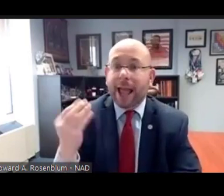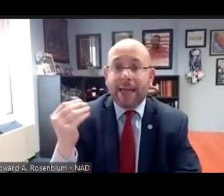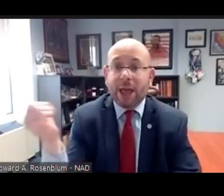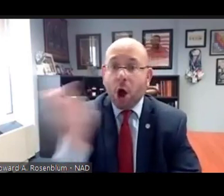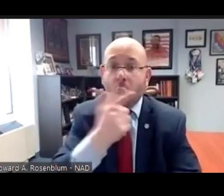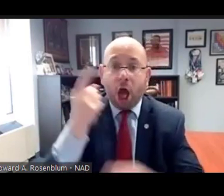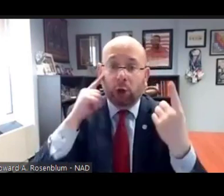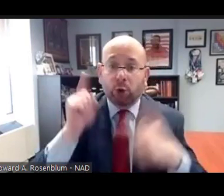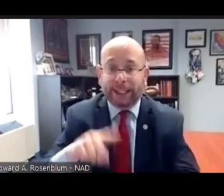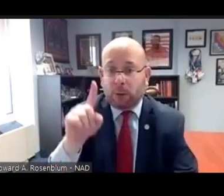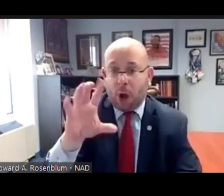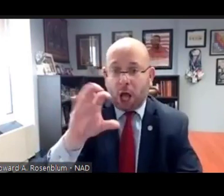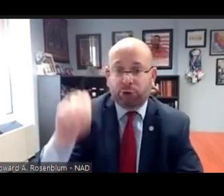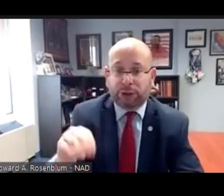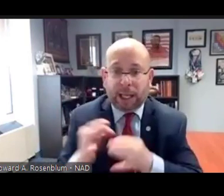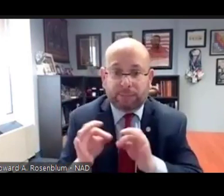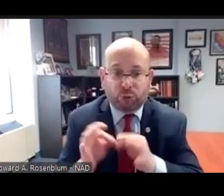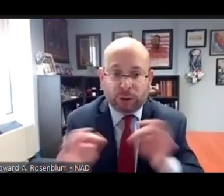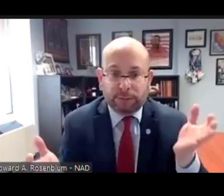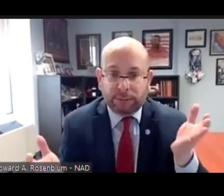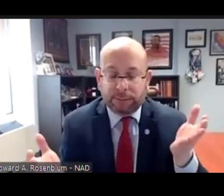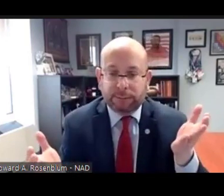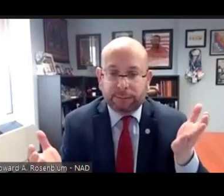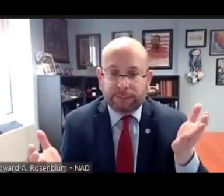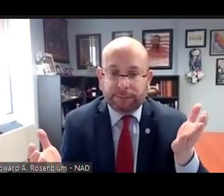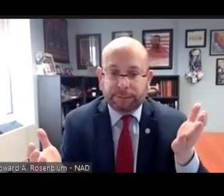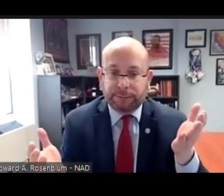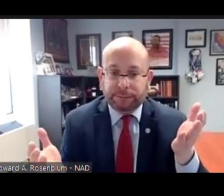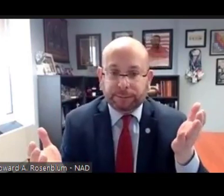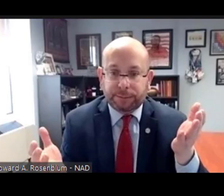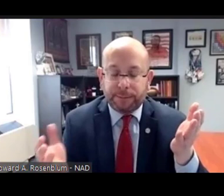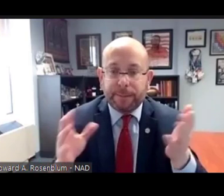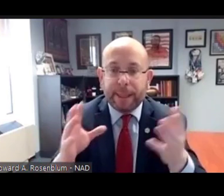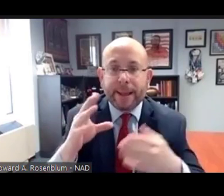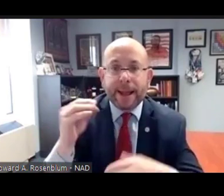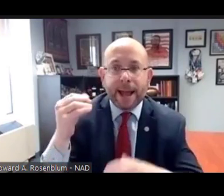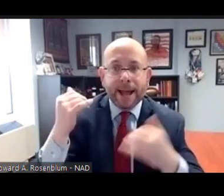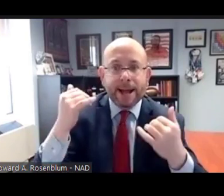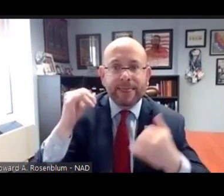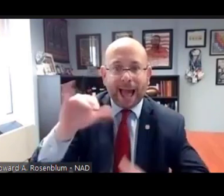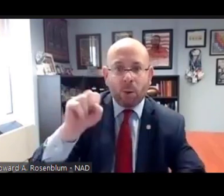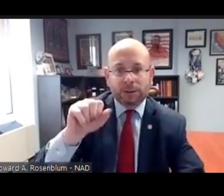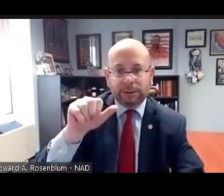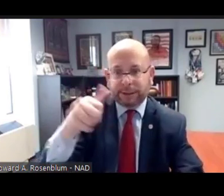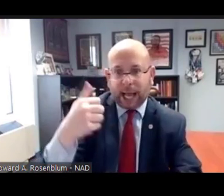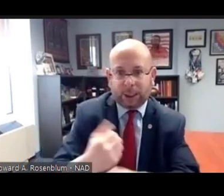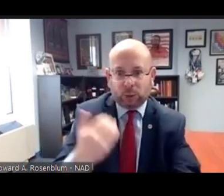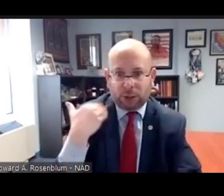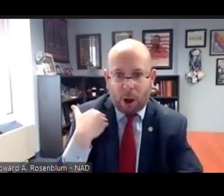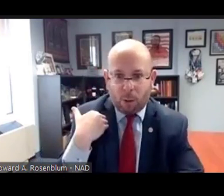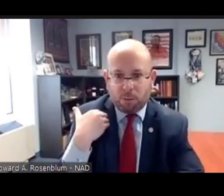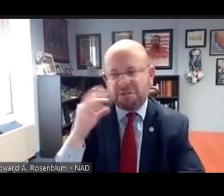or we will call them business were on notice and agreed 100% that captions were the order of the day.